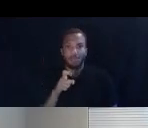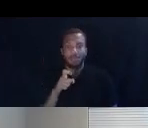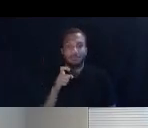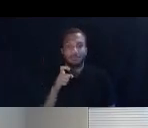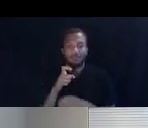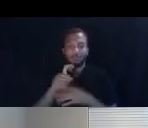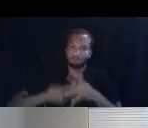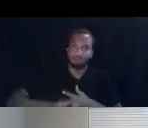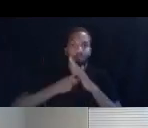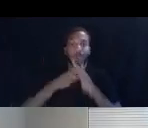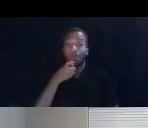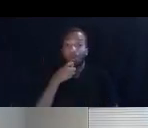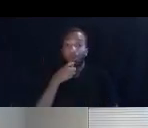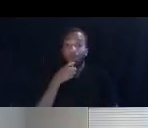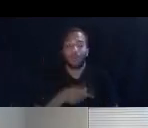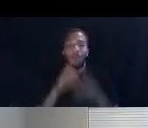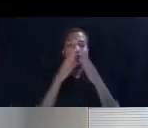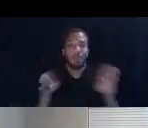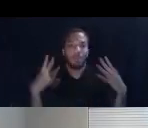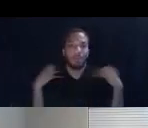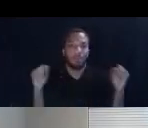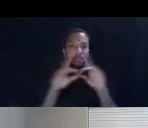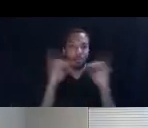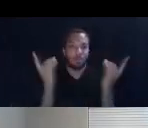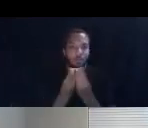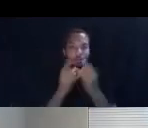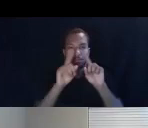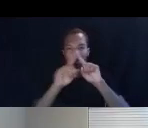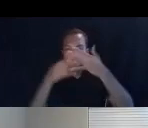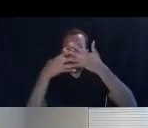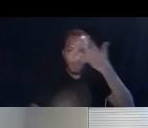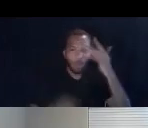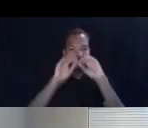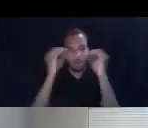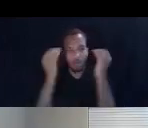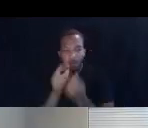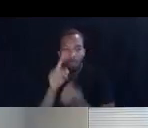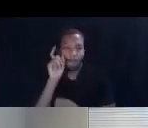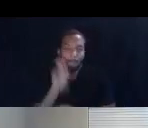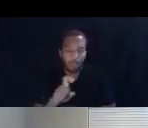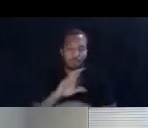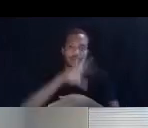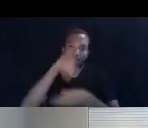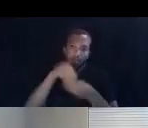So all of these different organizations must conduct community health needs assessments.